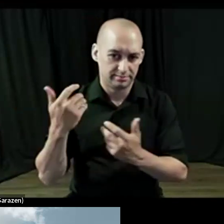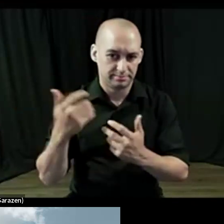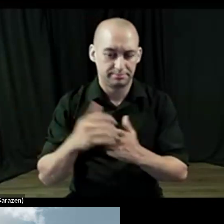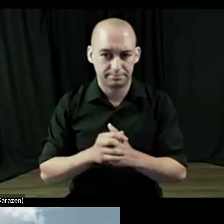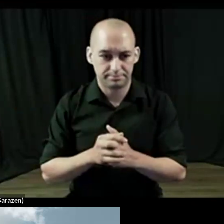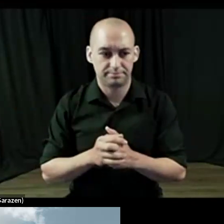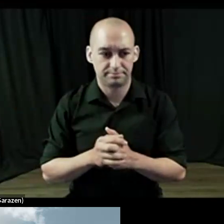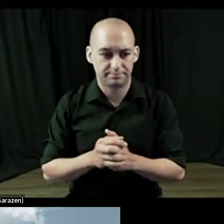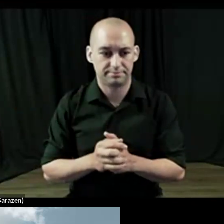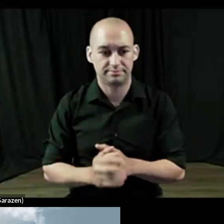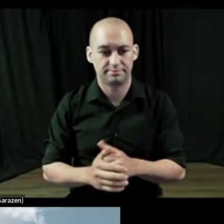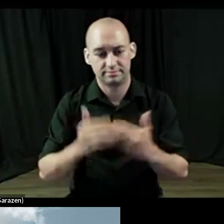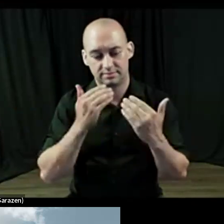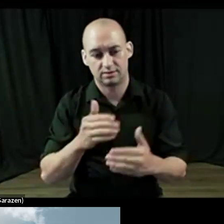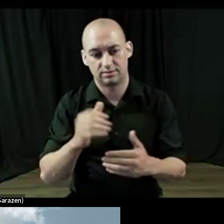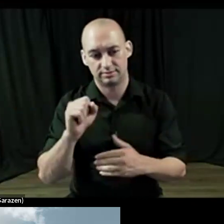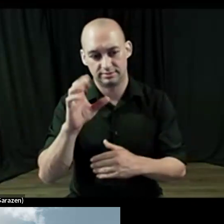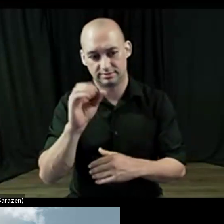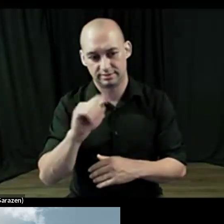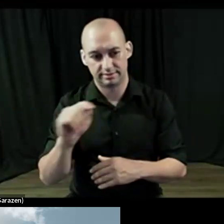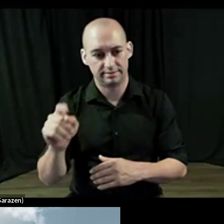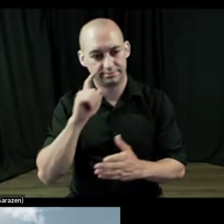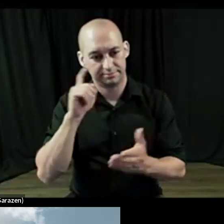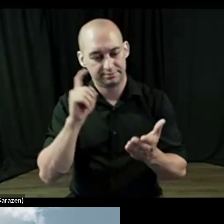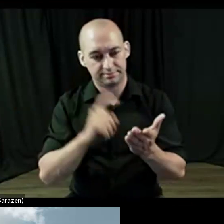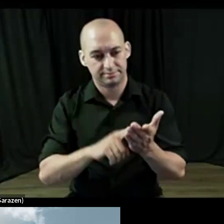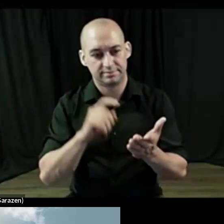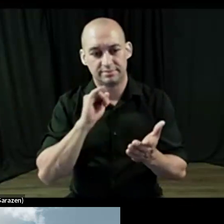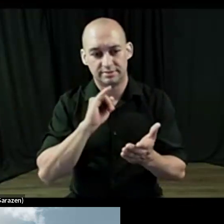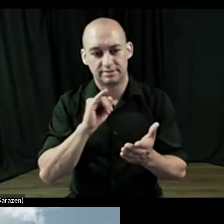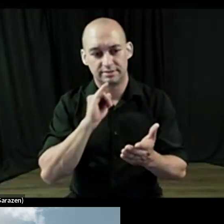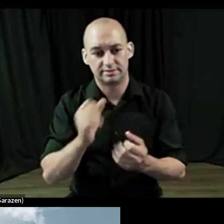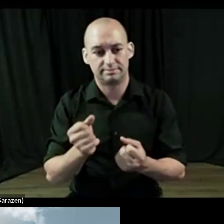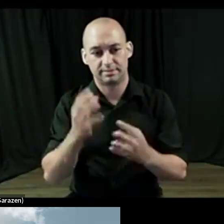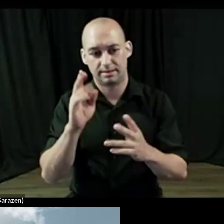Thank you, Scott. Noting that there's quite a few people that are needs to drop off. I'd